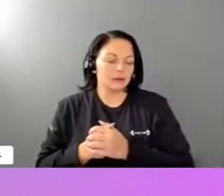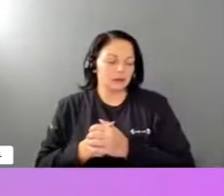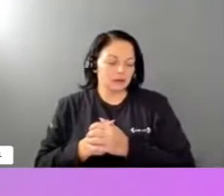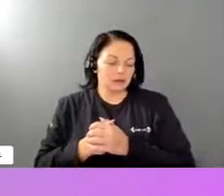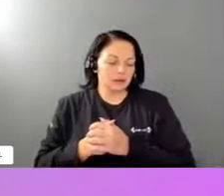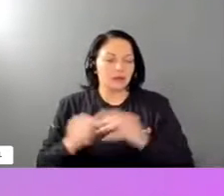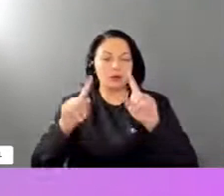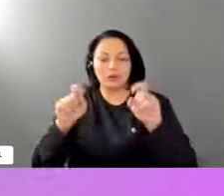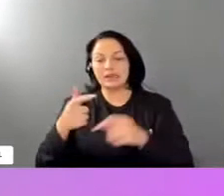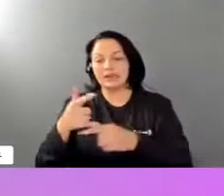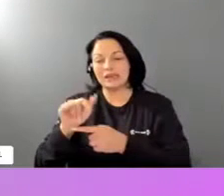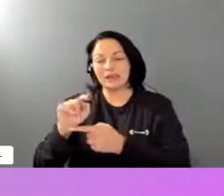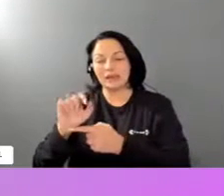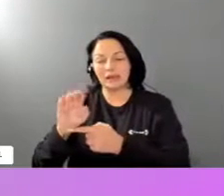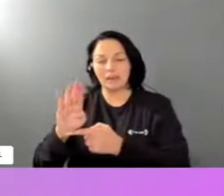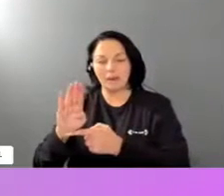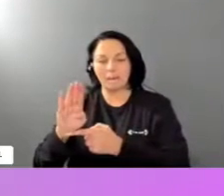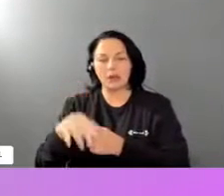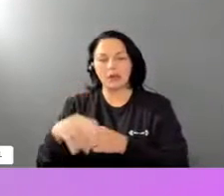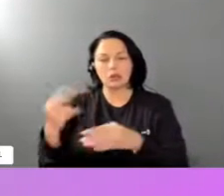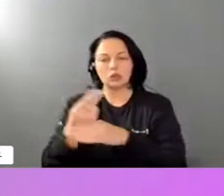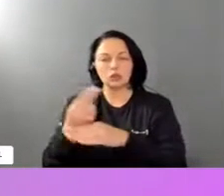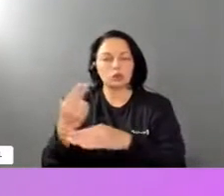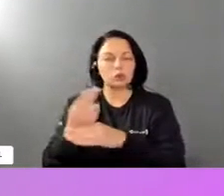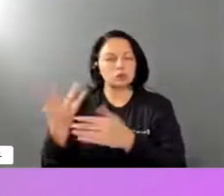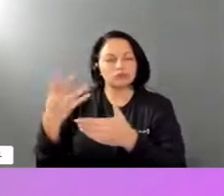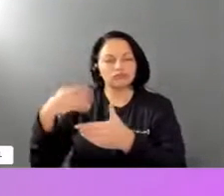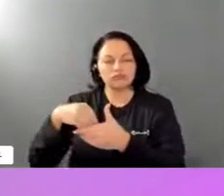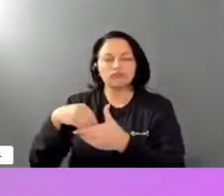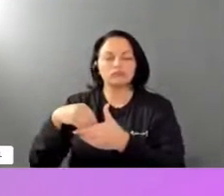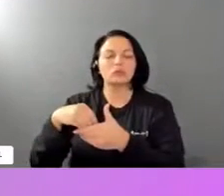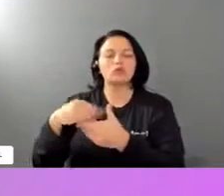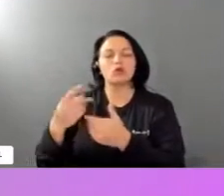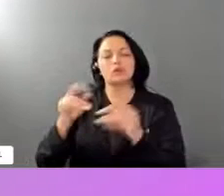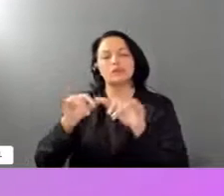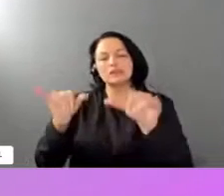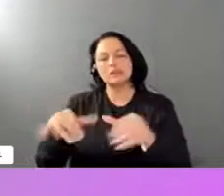explain how we're able to map map to services. [Kendall